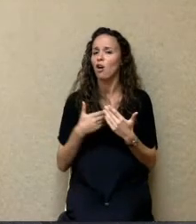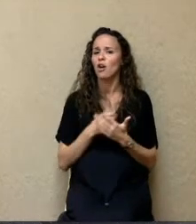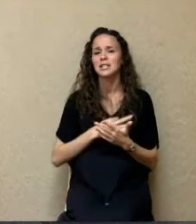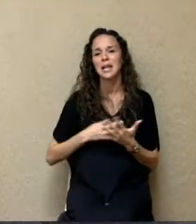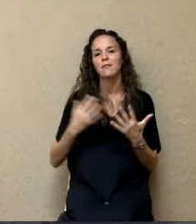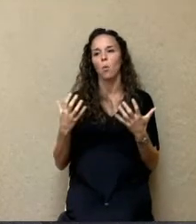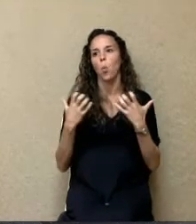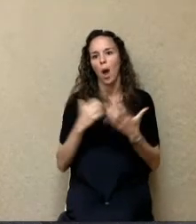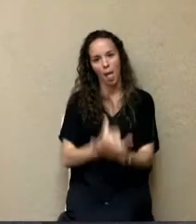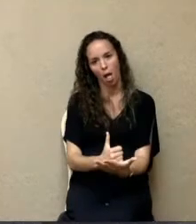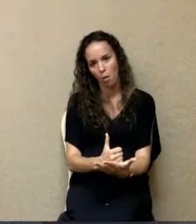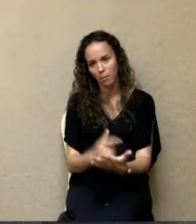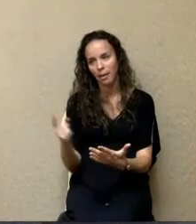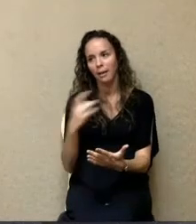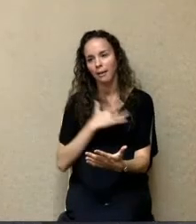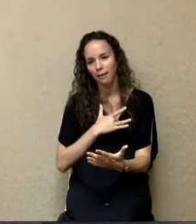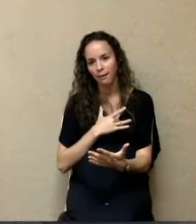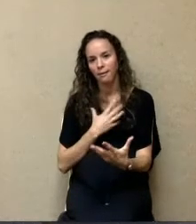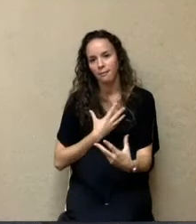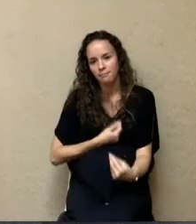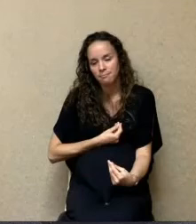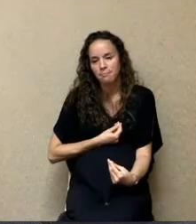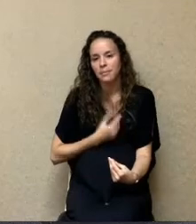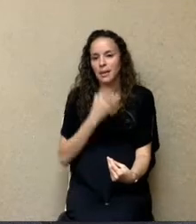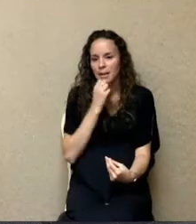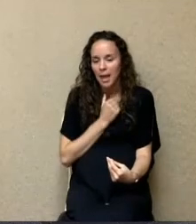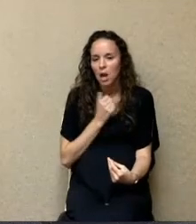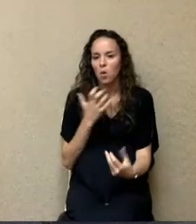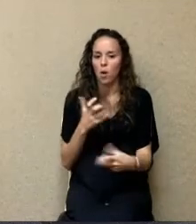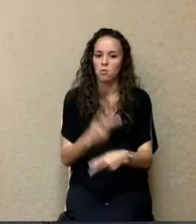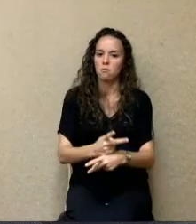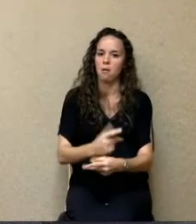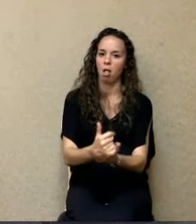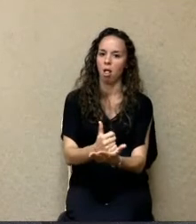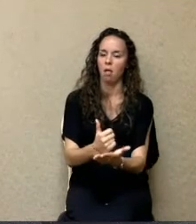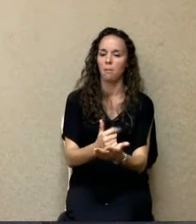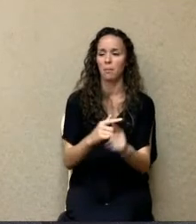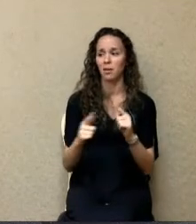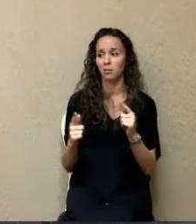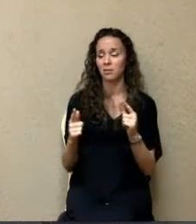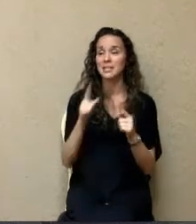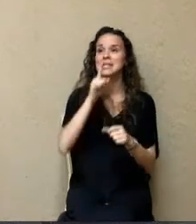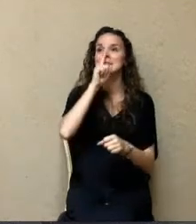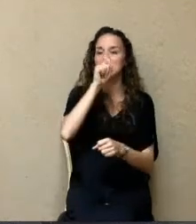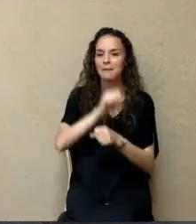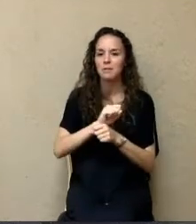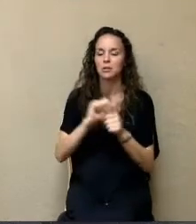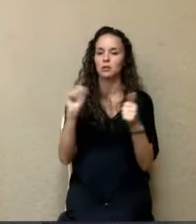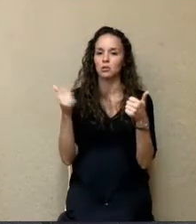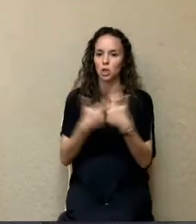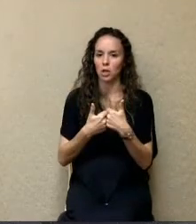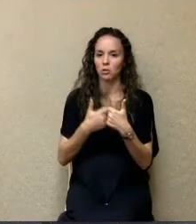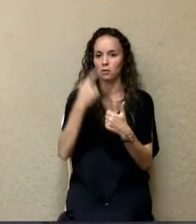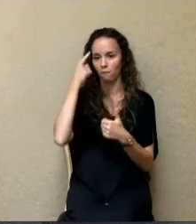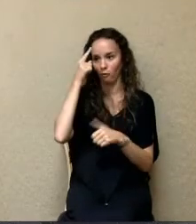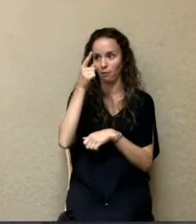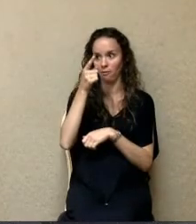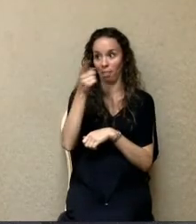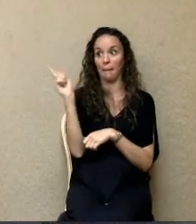because they care for them and they want to be the caregiver. But it was definitely challenging for them.